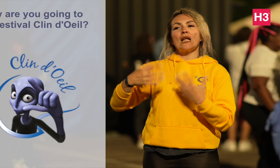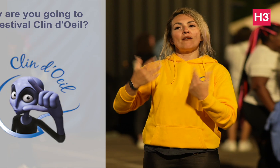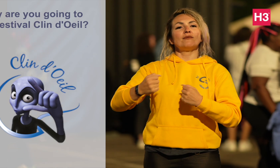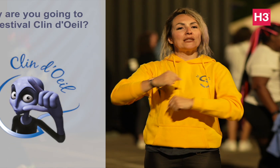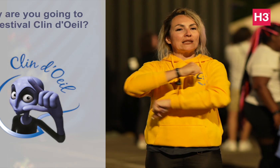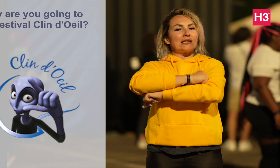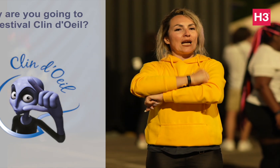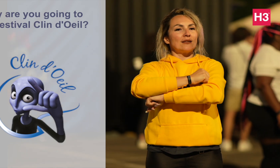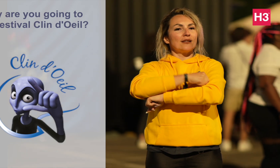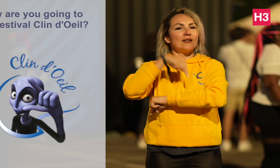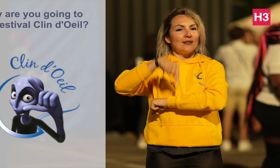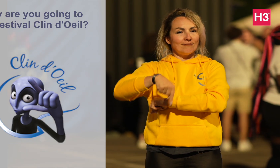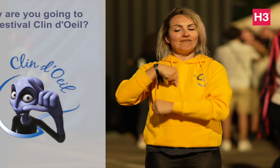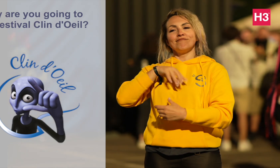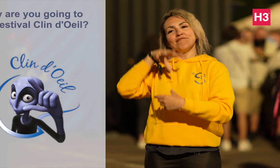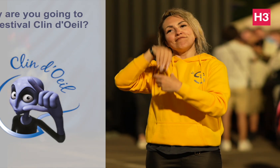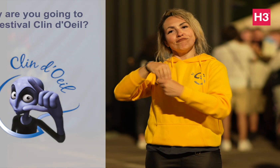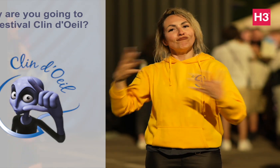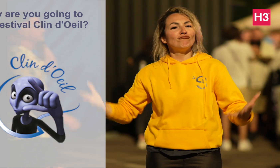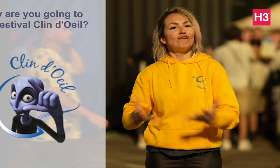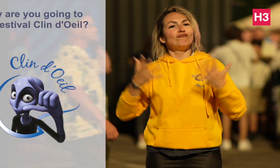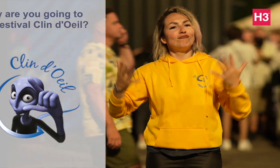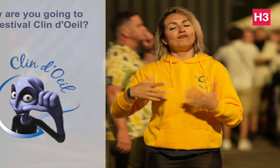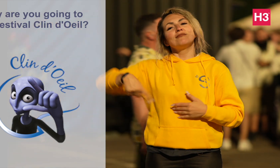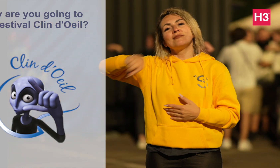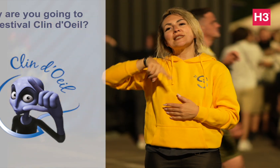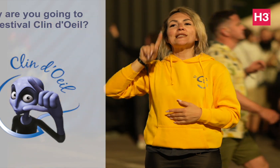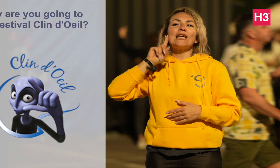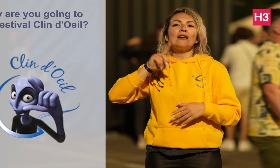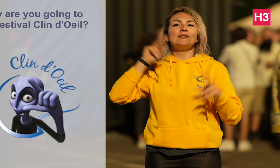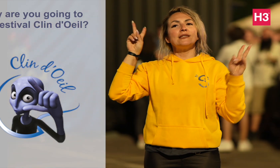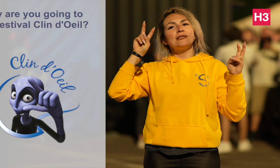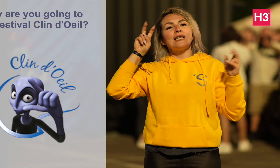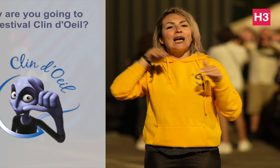sharing information with visitors about how we make sightseeing accessible